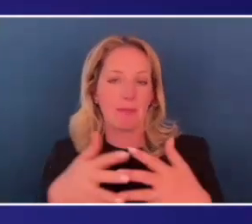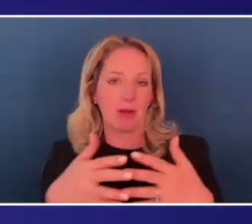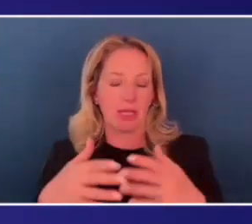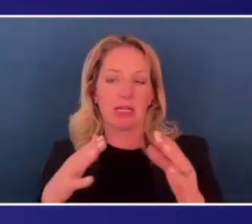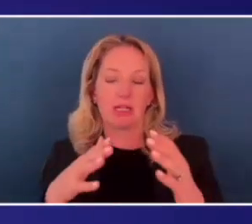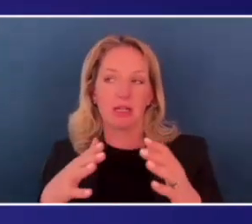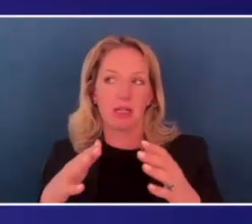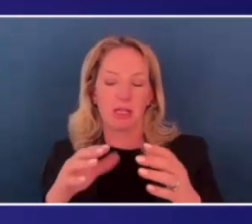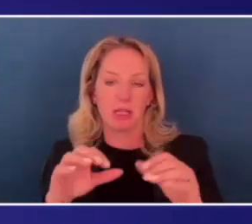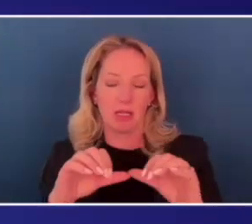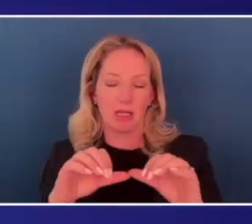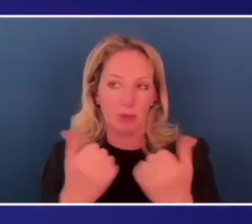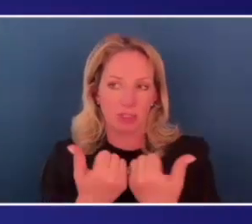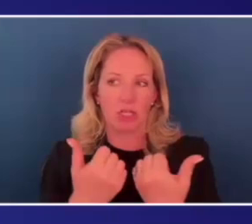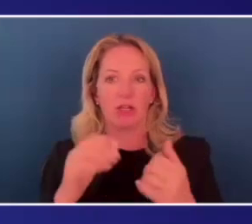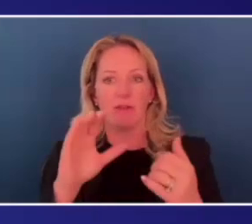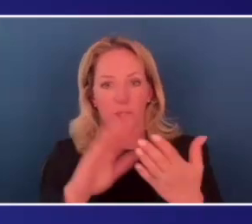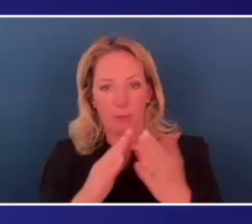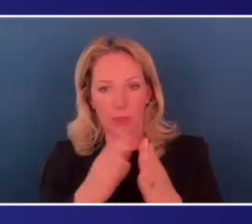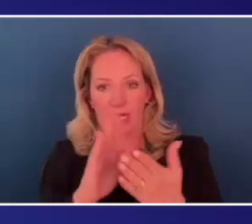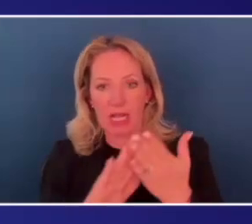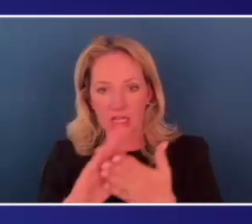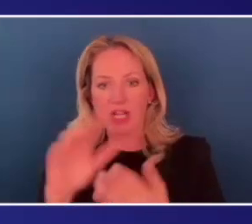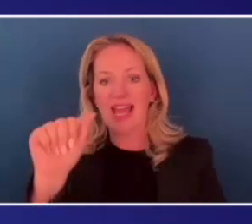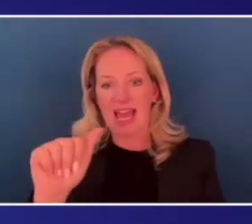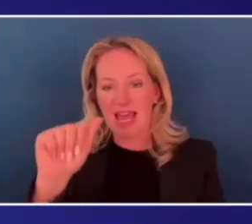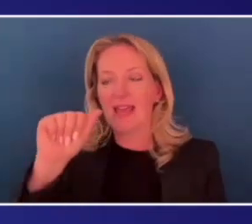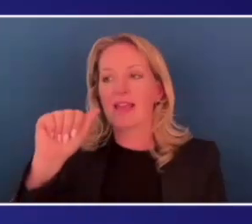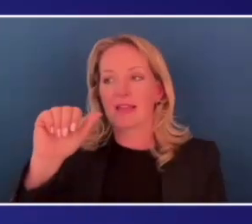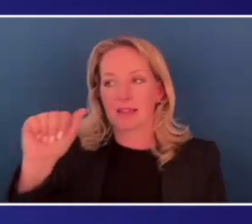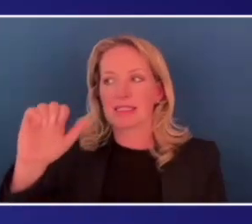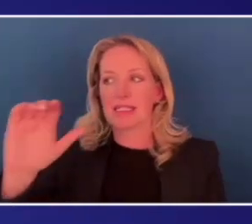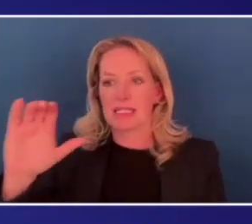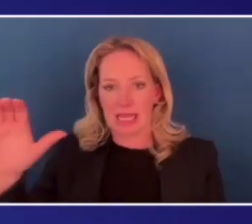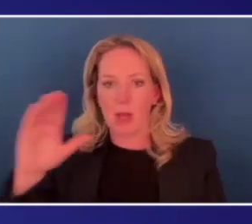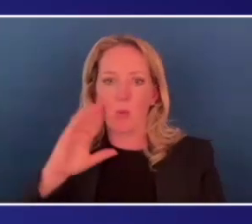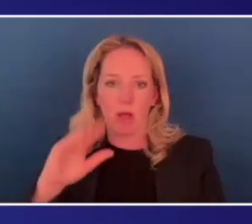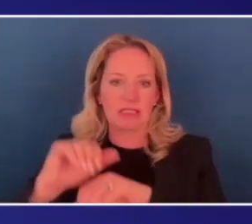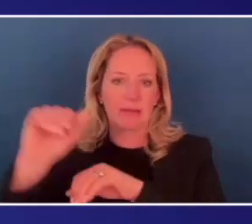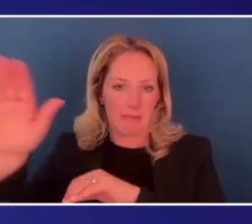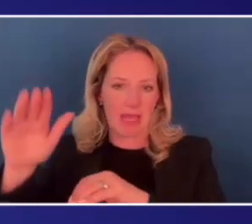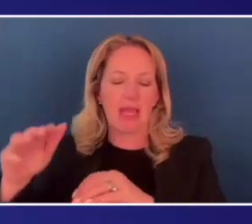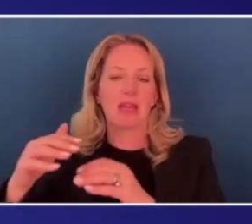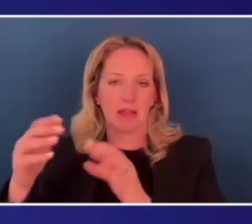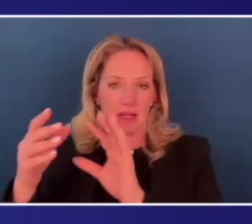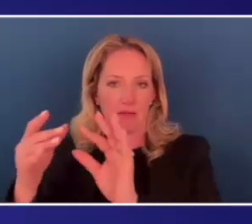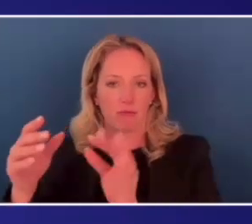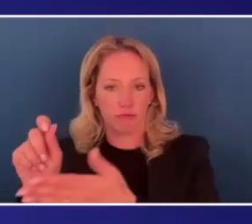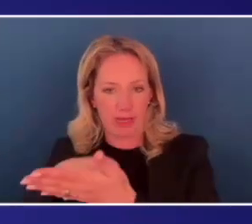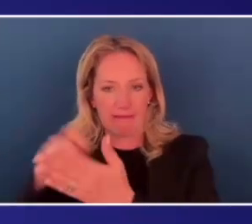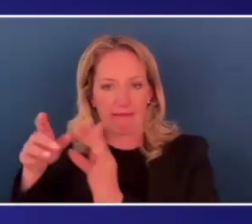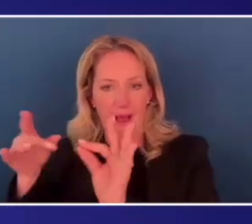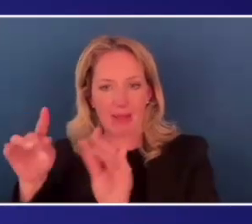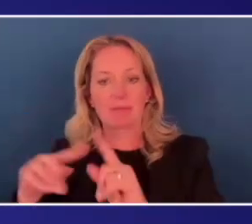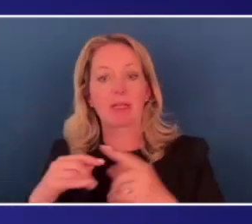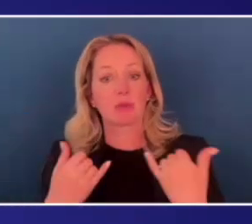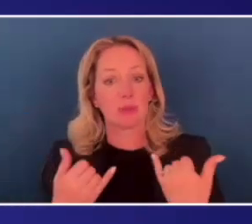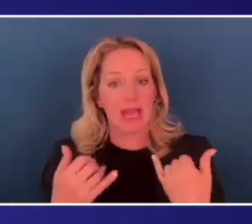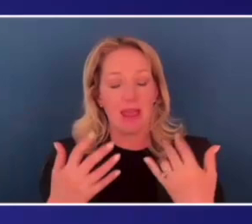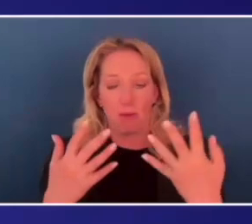ACC will submit detailed comments on the role making process next week, but today we would like to highlight 4 key areas that we urge the department to look at.